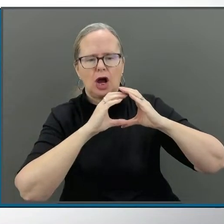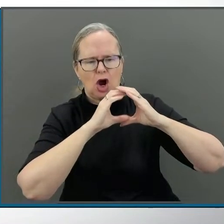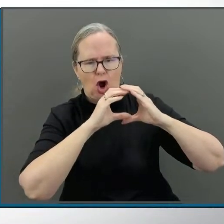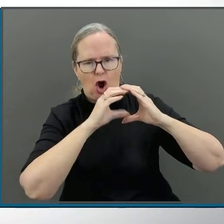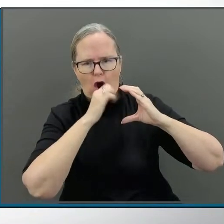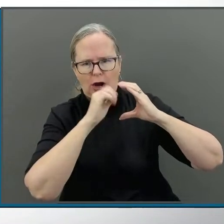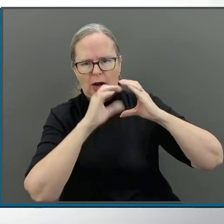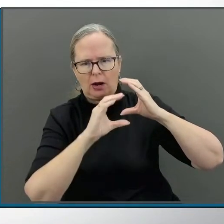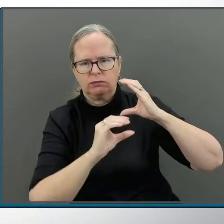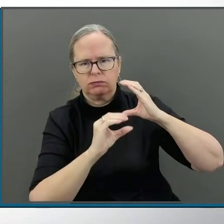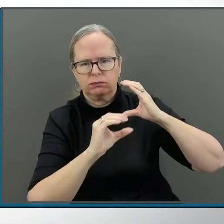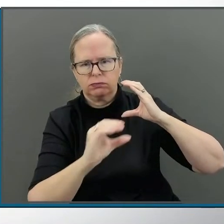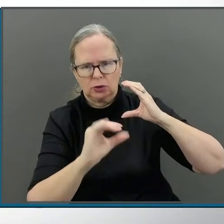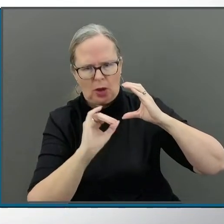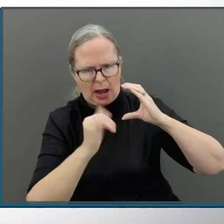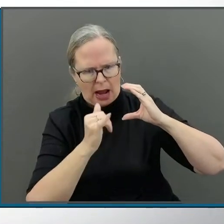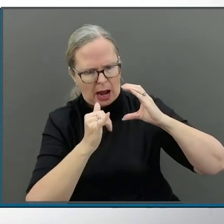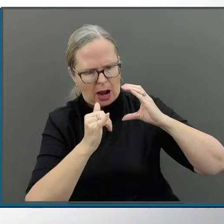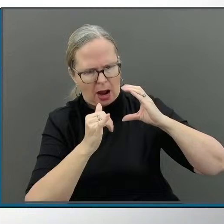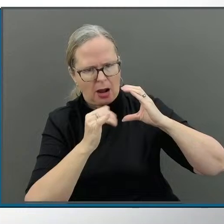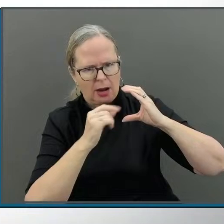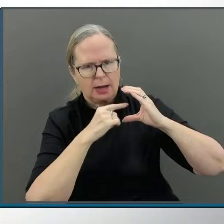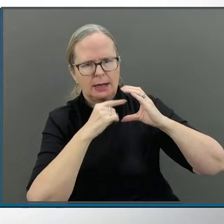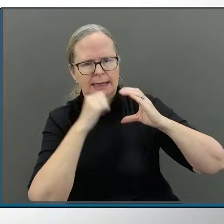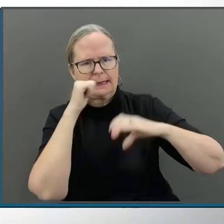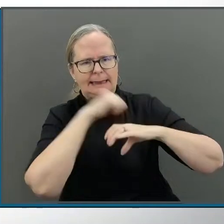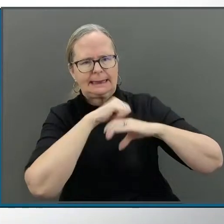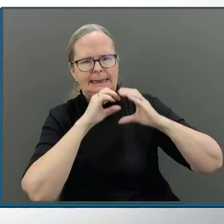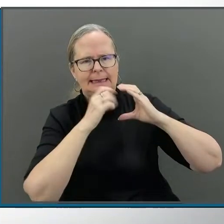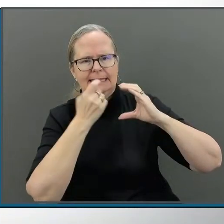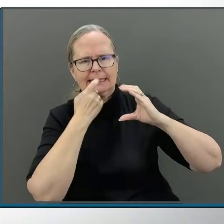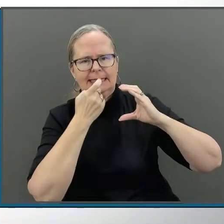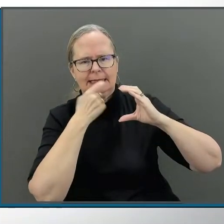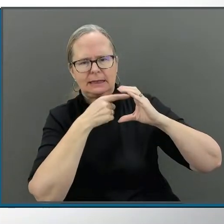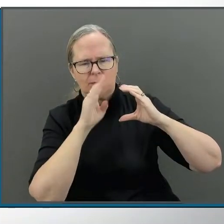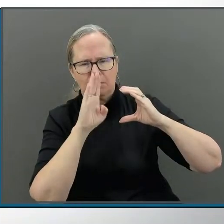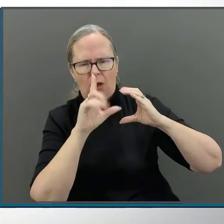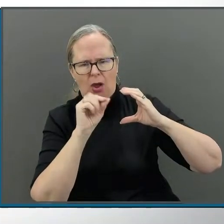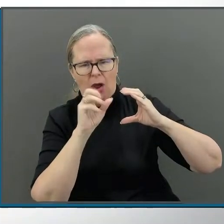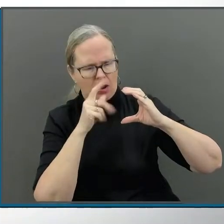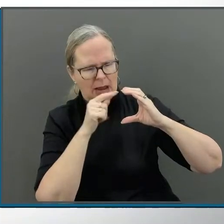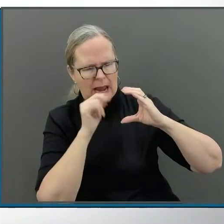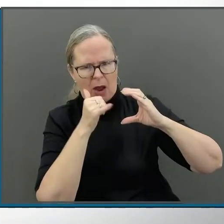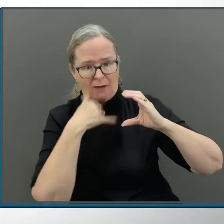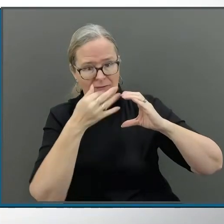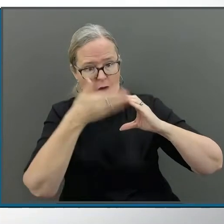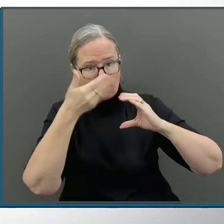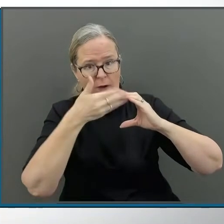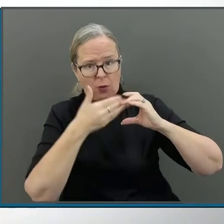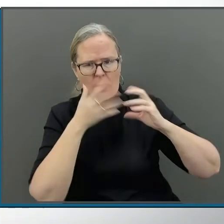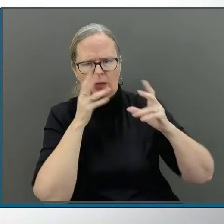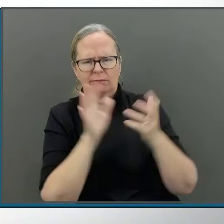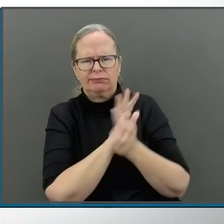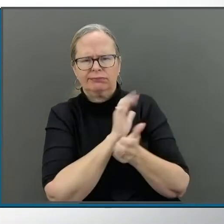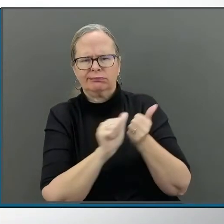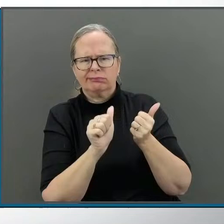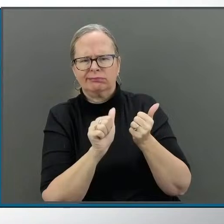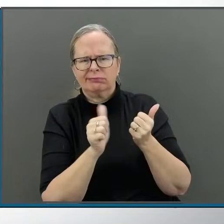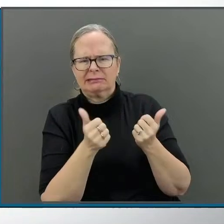pipe yesterday our team determined there's too much risk to cut out this damage section on pipe